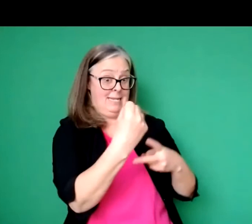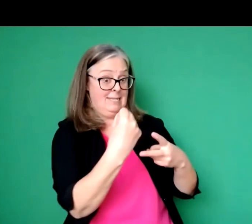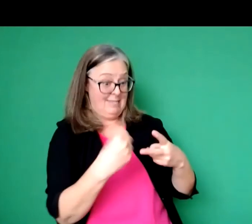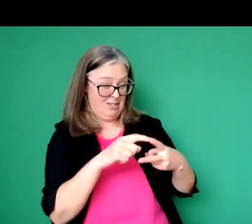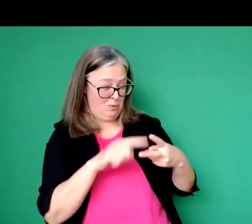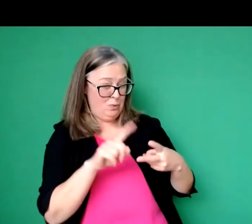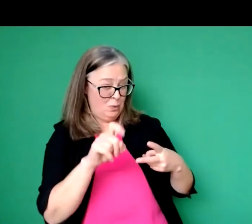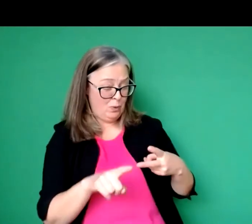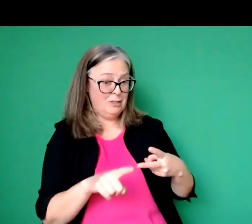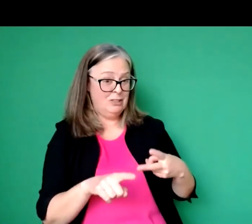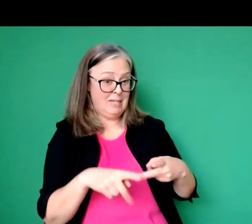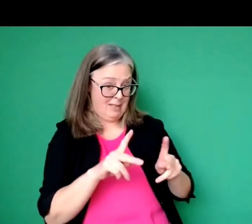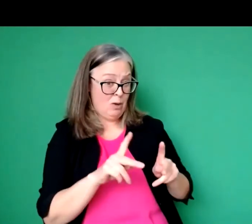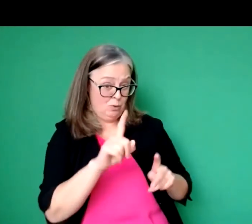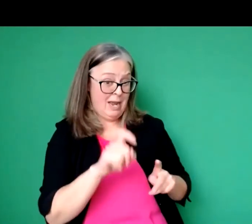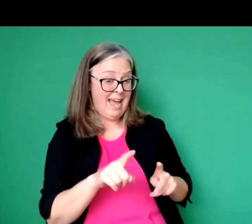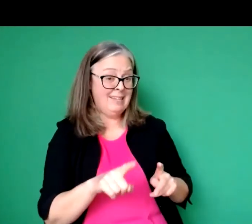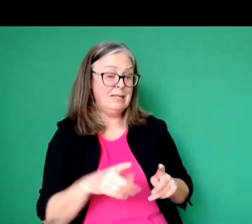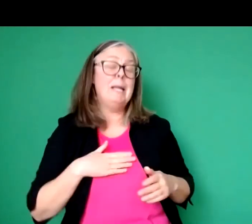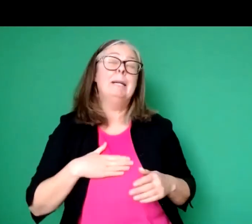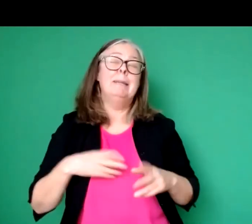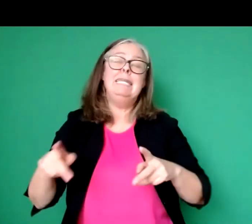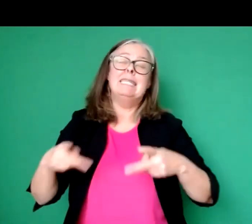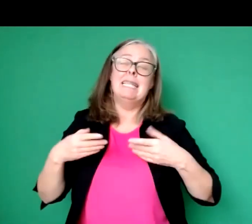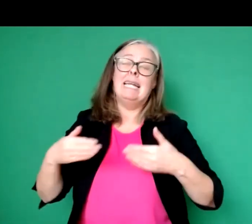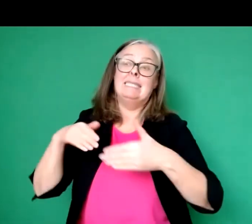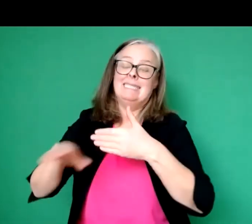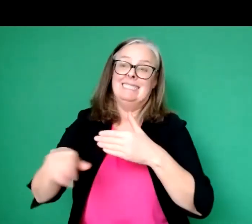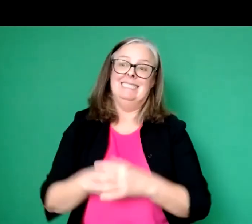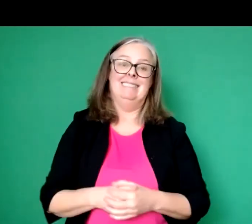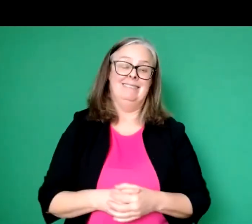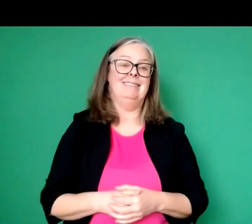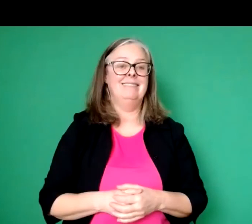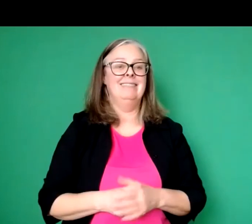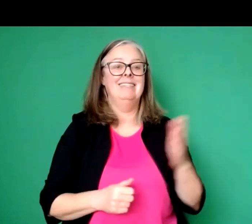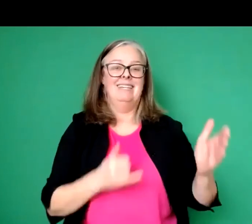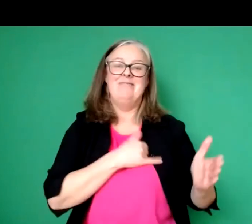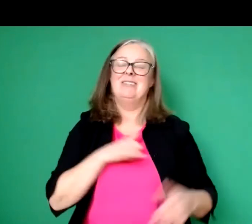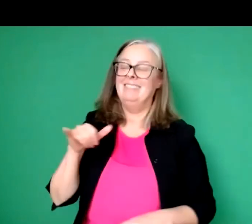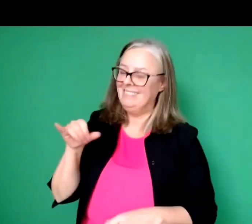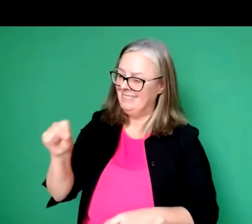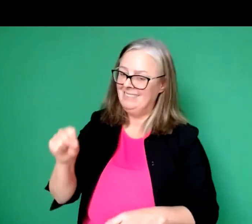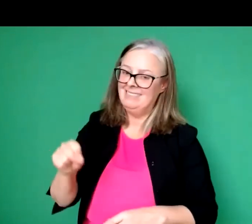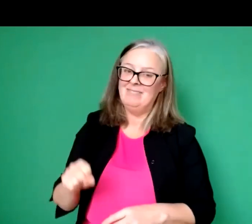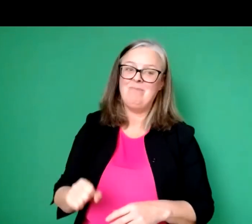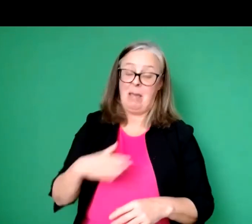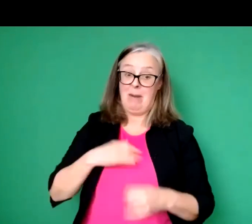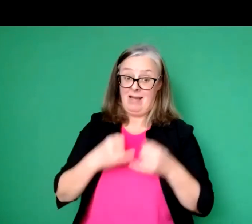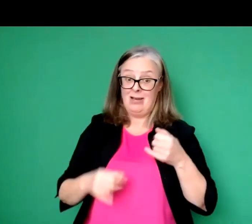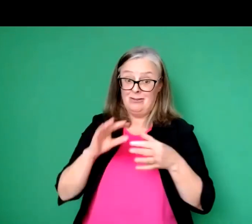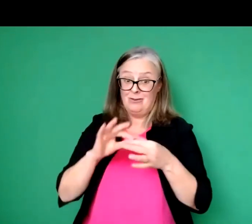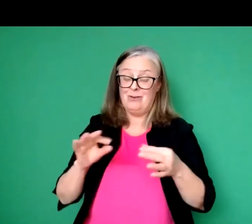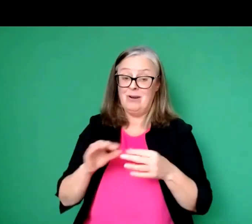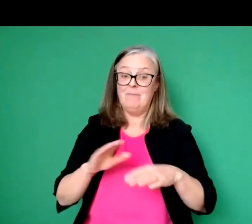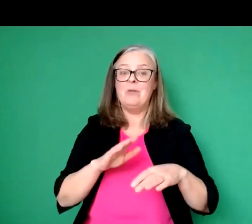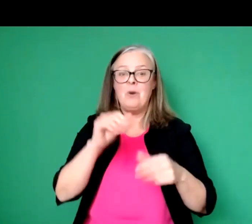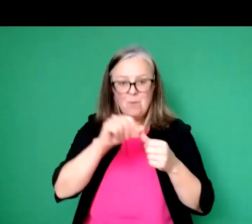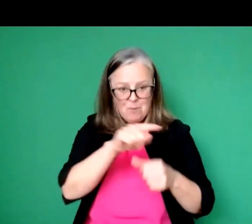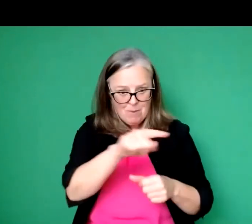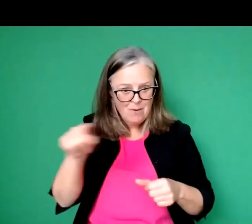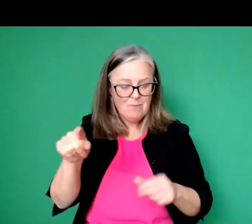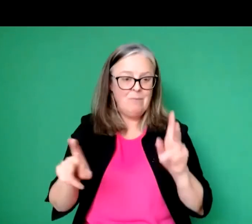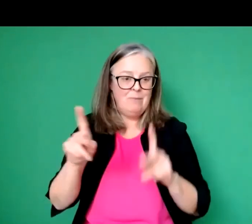in indeed and i i'll just um i'll just uh and by reminding people that when a dog is working